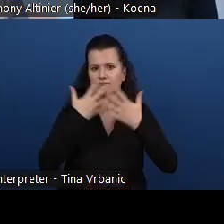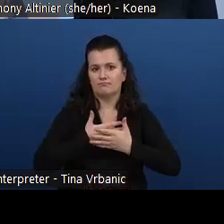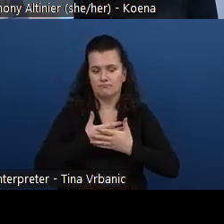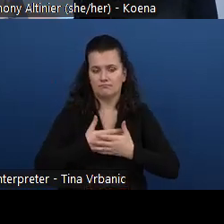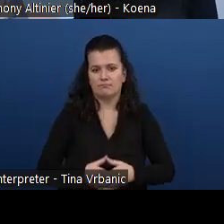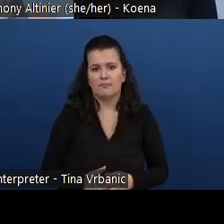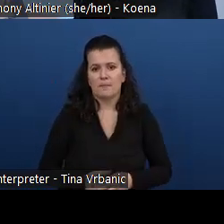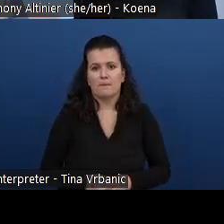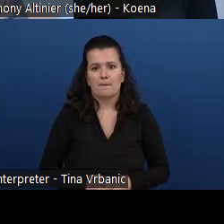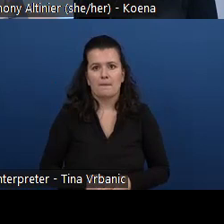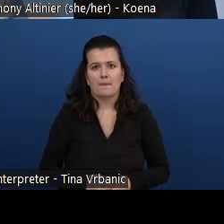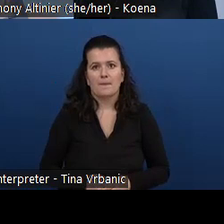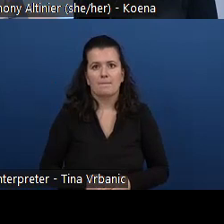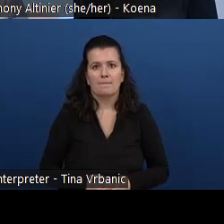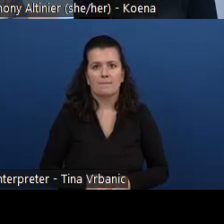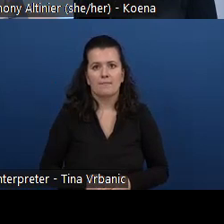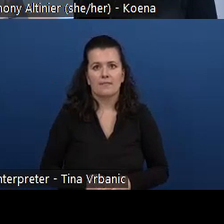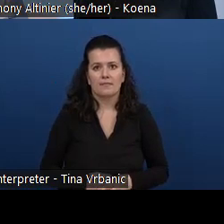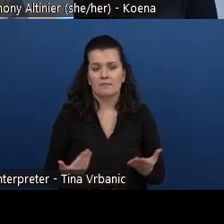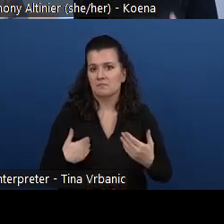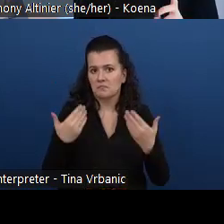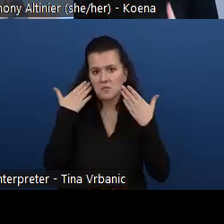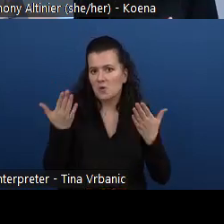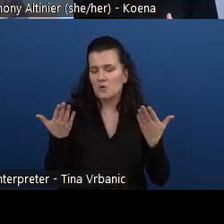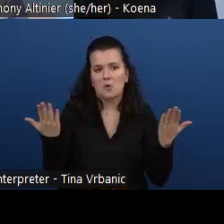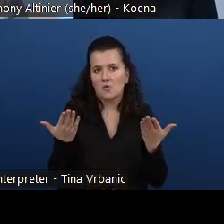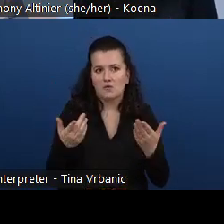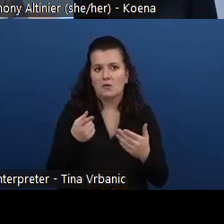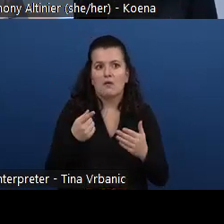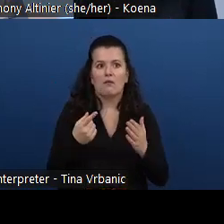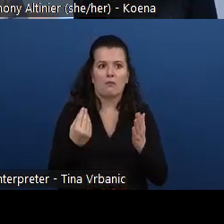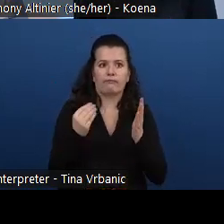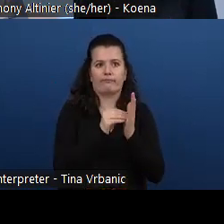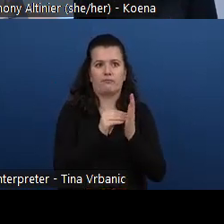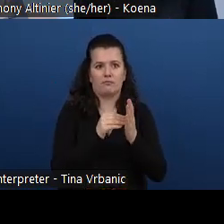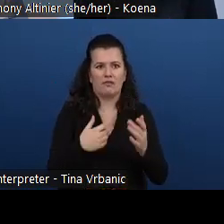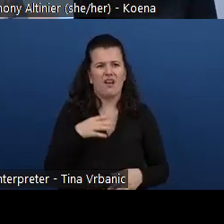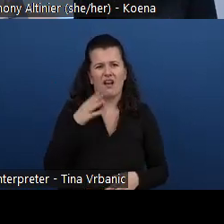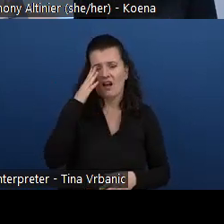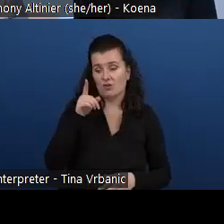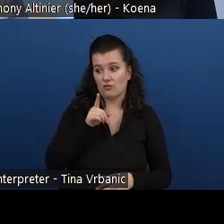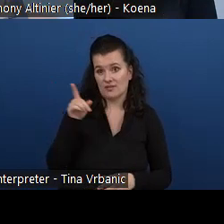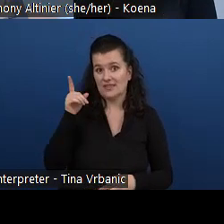I really don't understand why they did that. They had this article. I know they're aware of it.